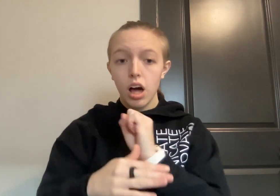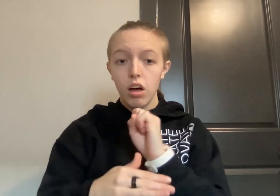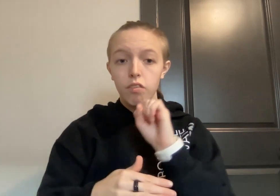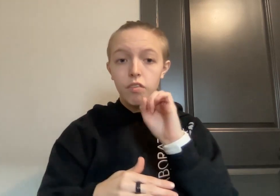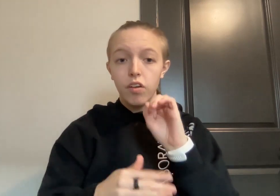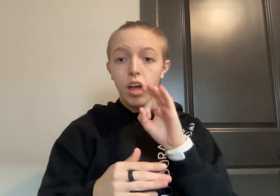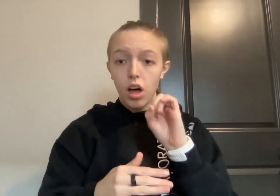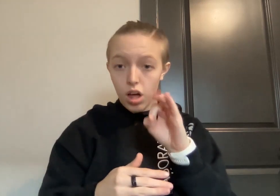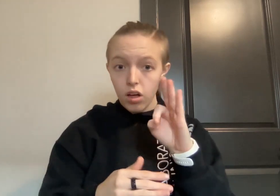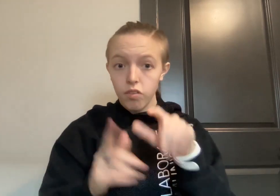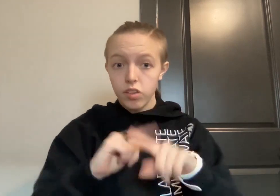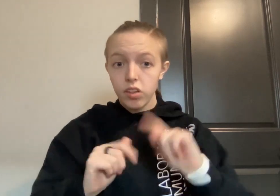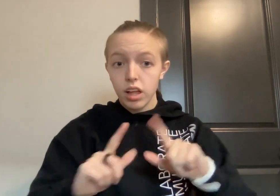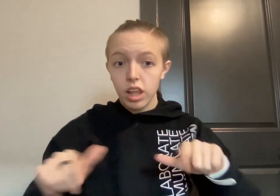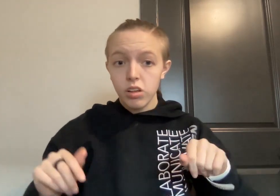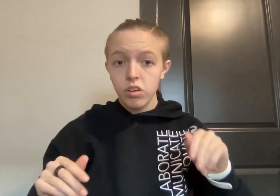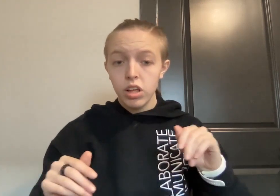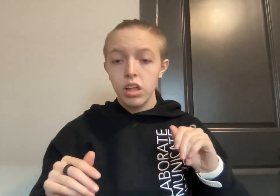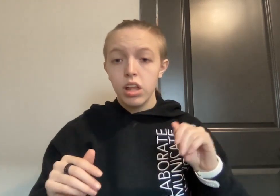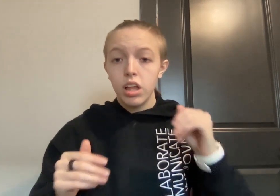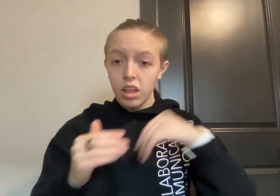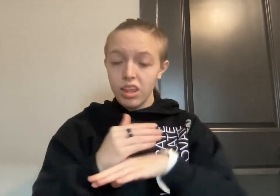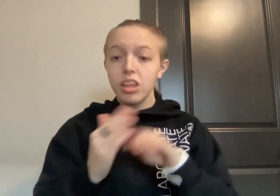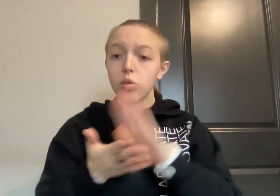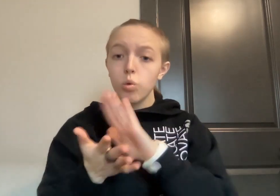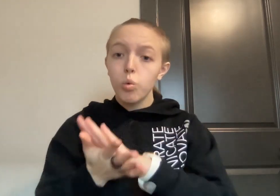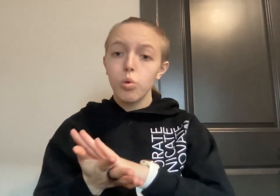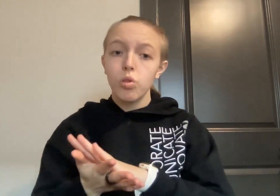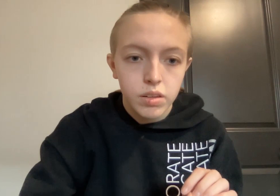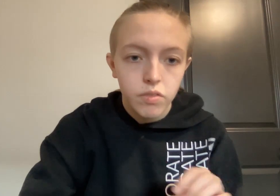of sign language in schools.